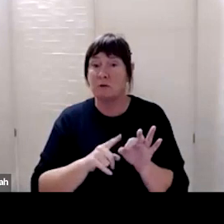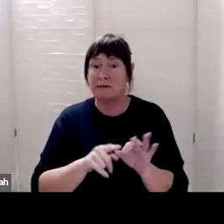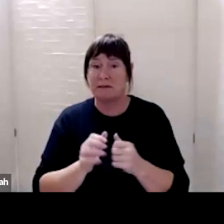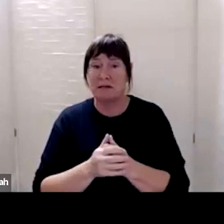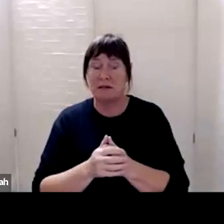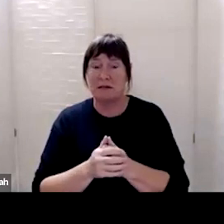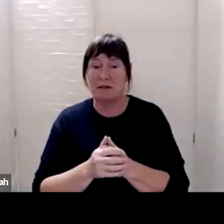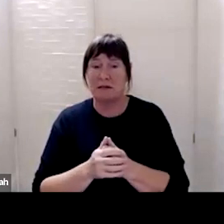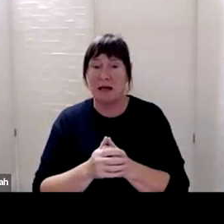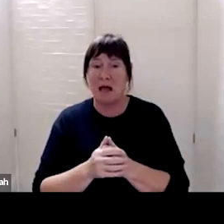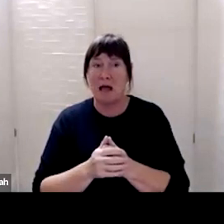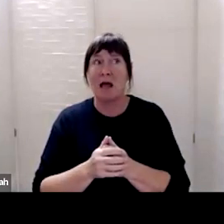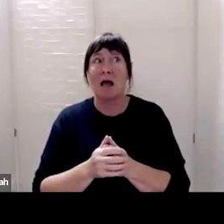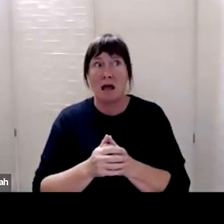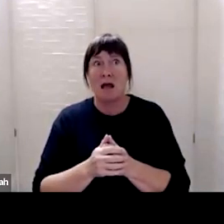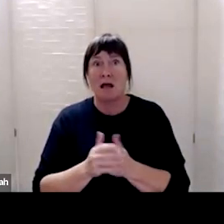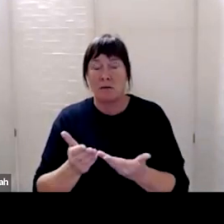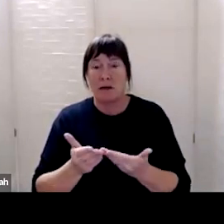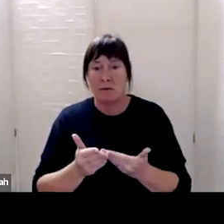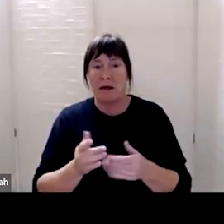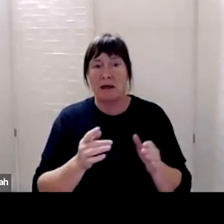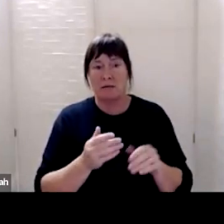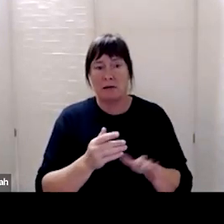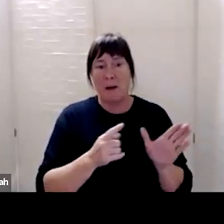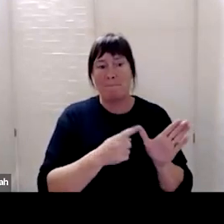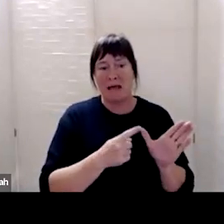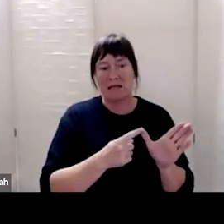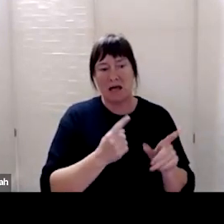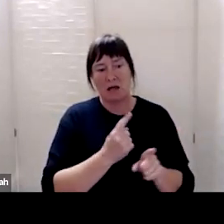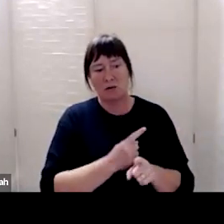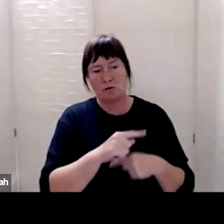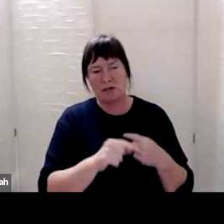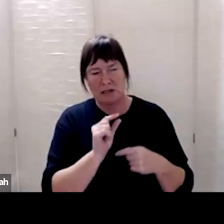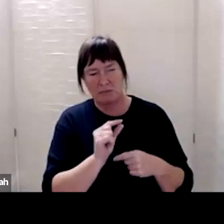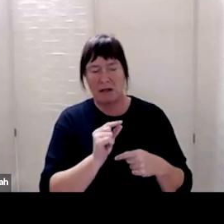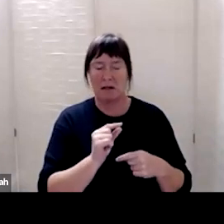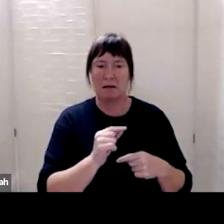that came in, and I think Amanda touched on it just before as well, that one of the really crucial